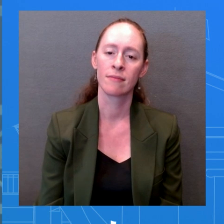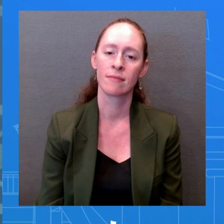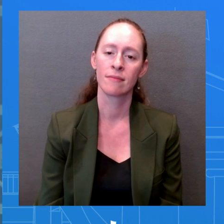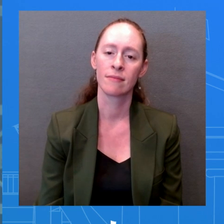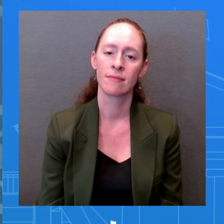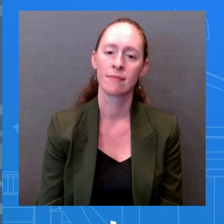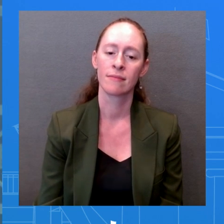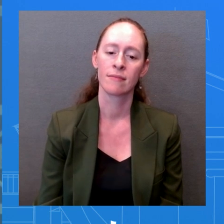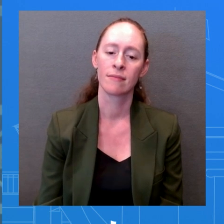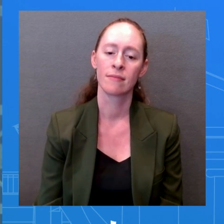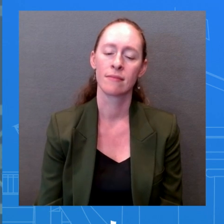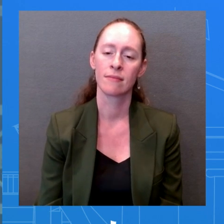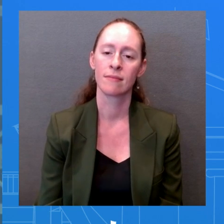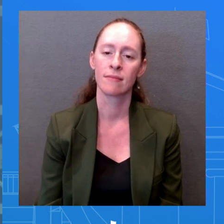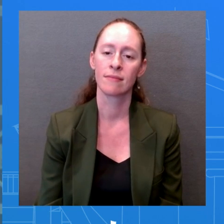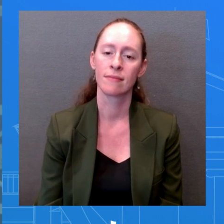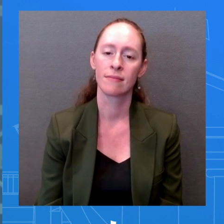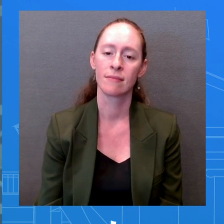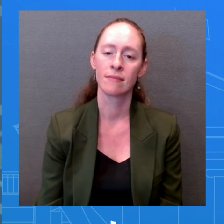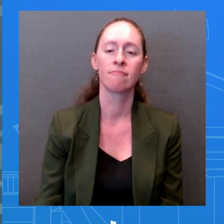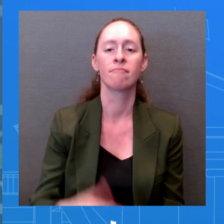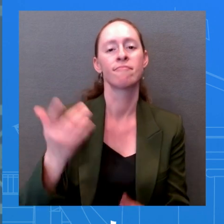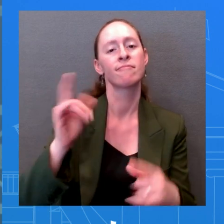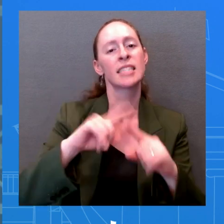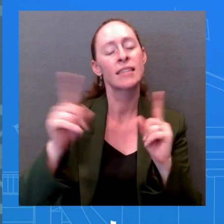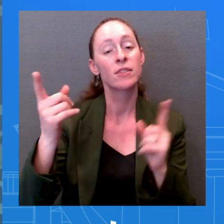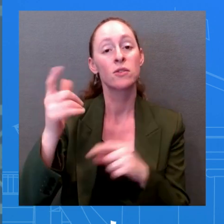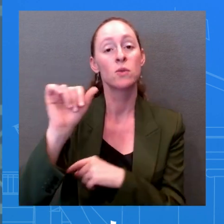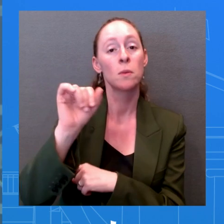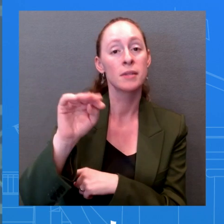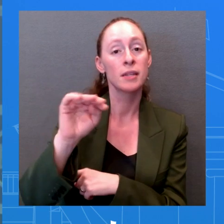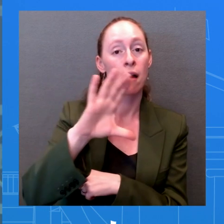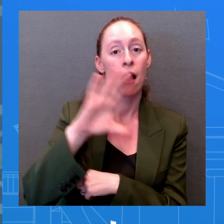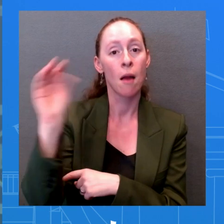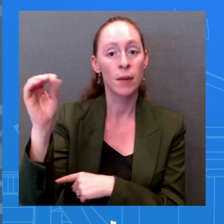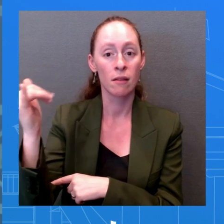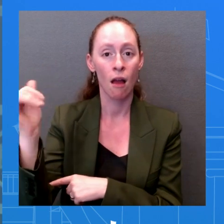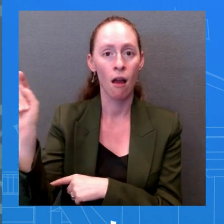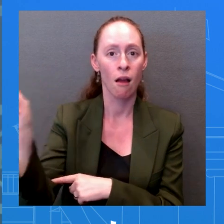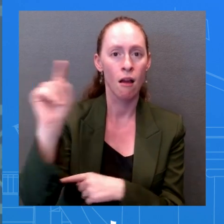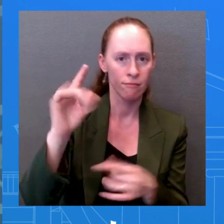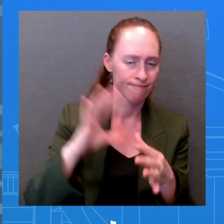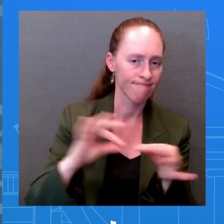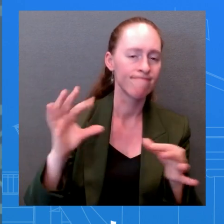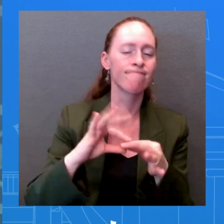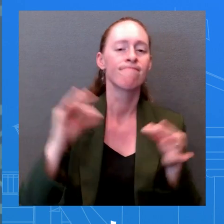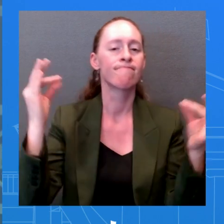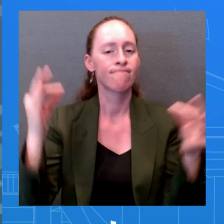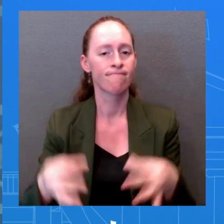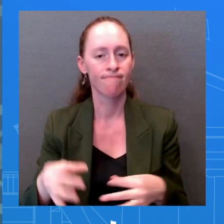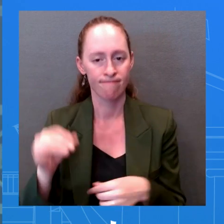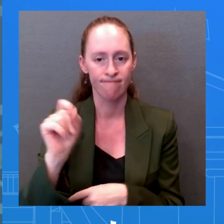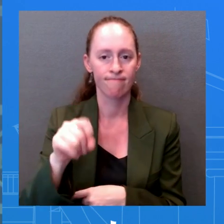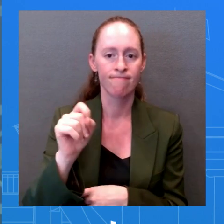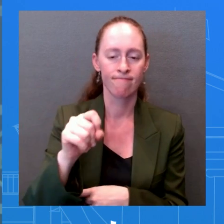and Meta are announcing new actions their platforms are taking to prevent hate-fueled violence as well. So these -- this is going to be the deliverables